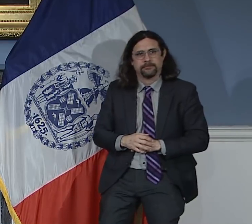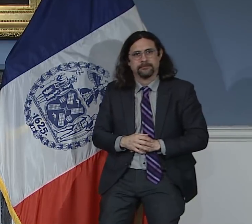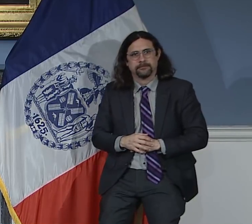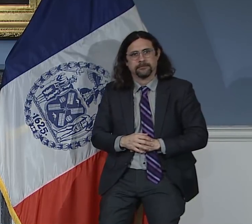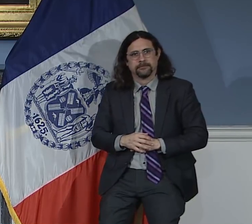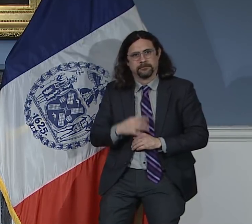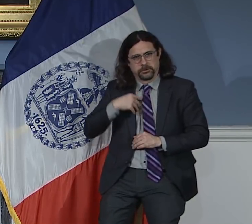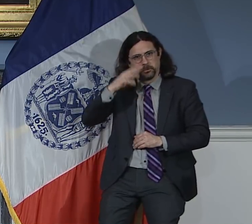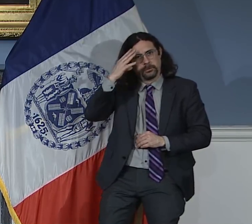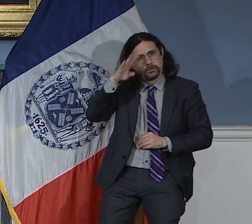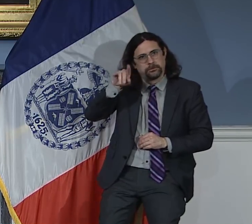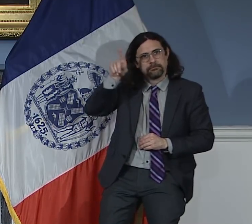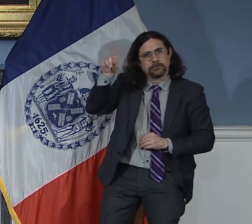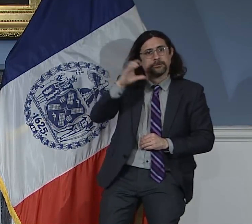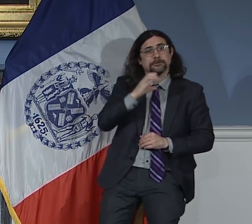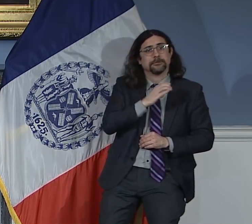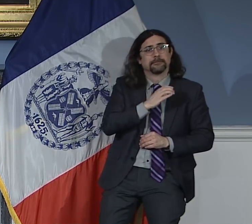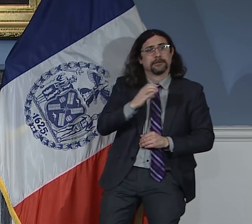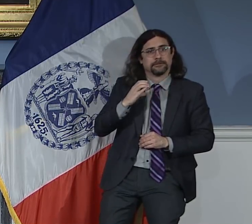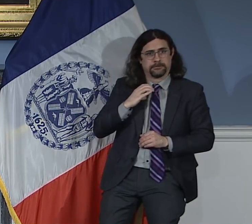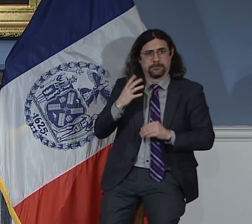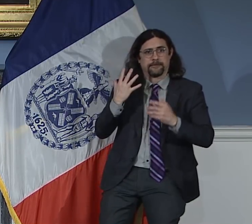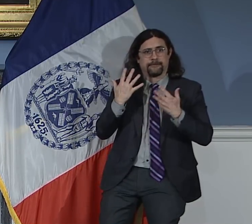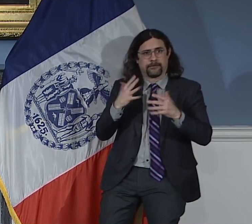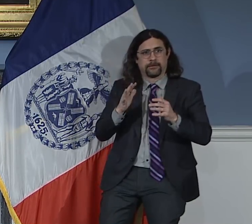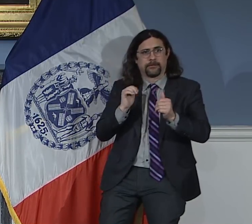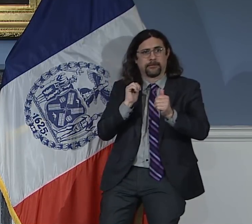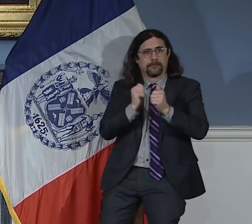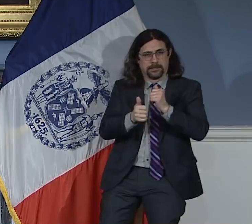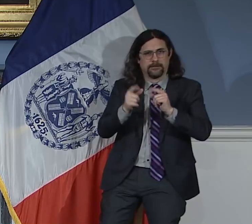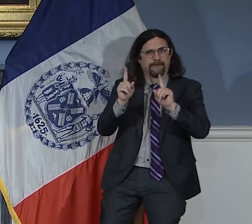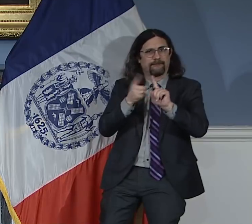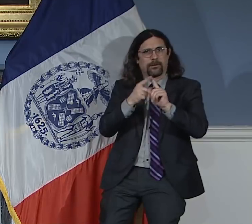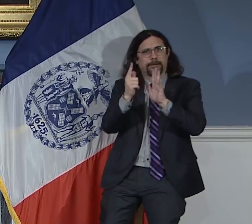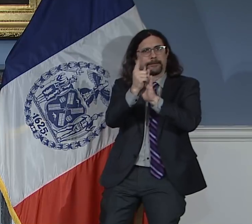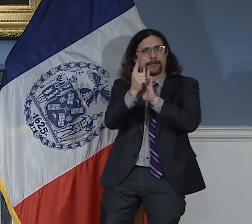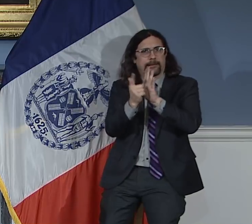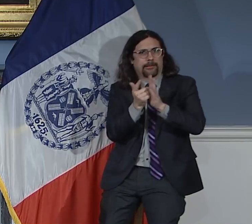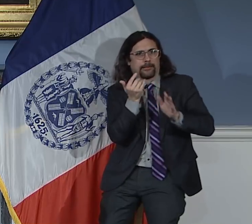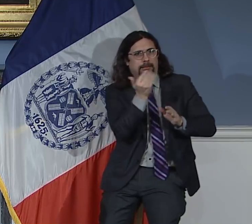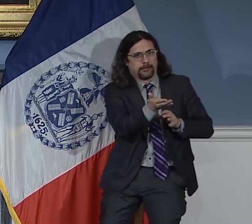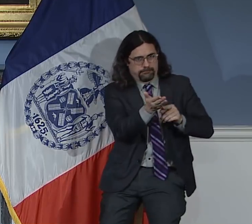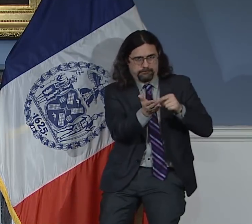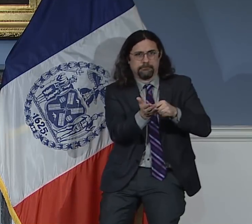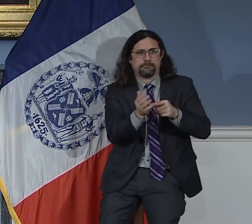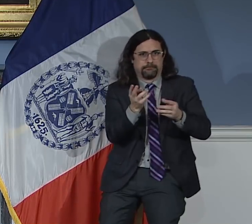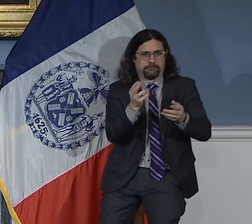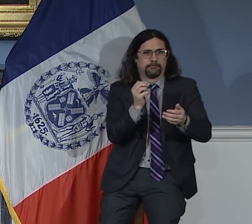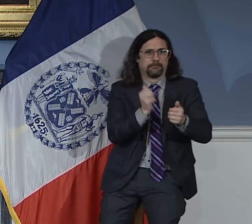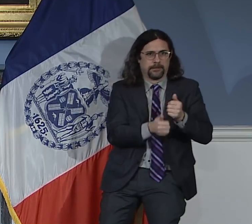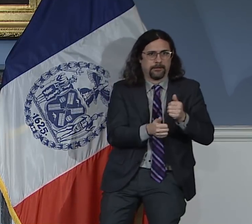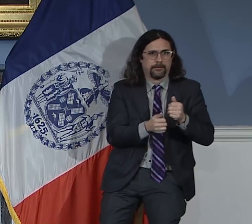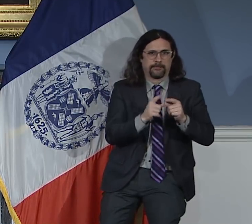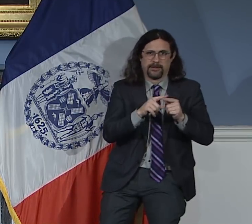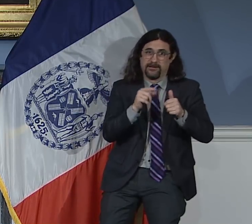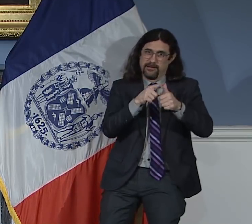THE CONGRESS PASSED AN INITIAL RELIEF BILL, BUT INITIAL IS THE Y KEWD.OR IT IS A SMALL